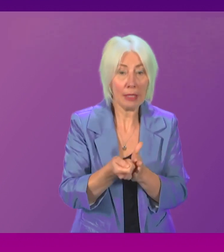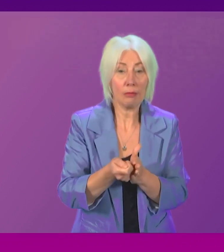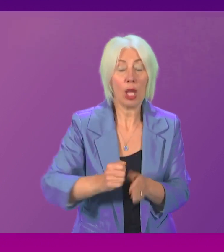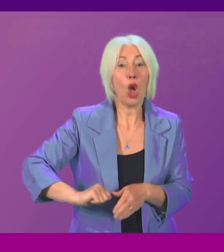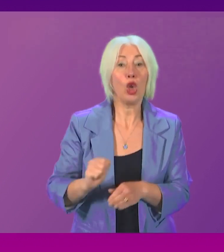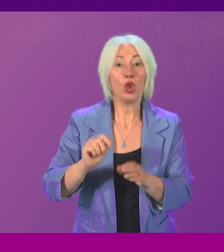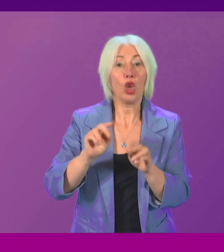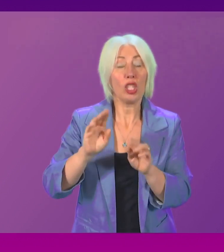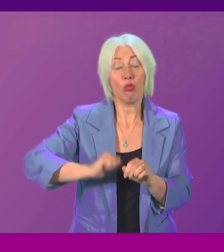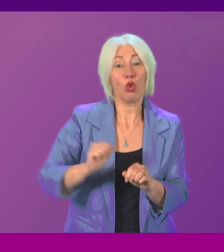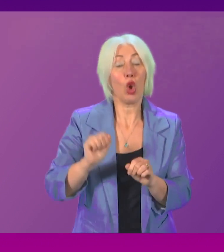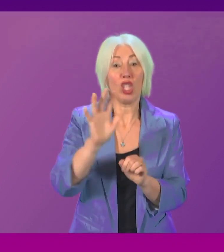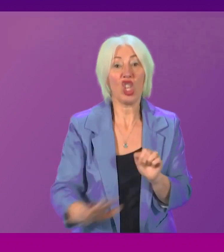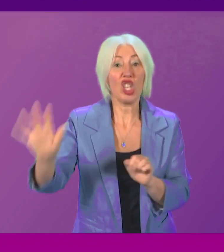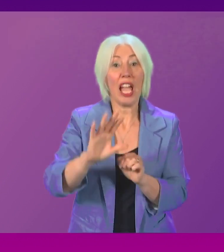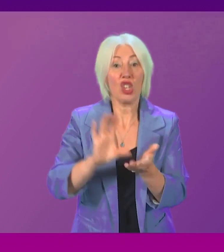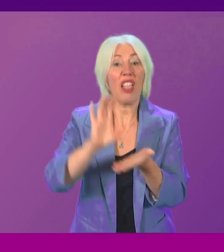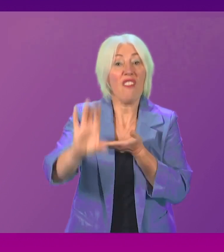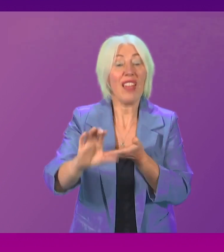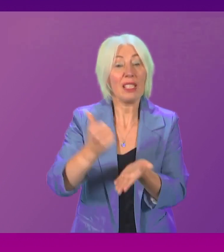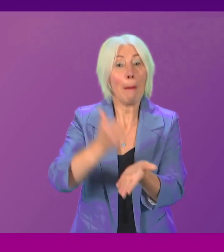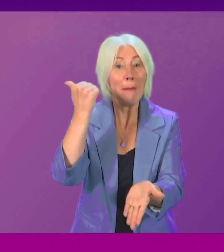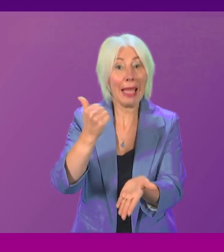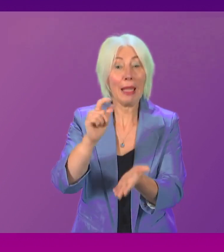which is leading this country’s drive to net zero.